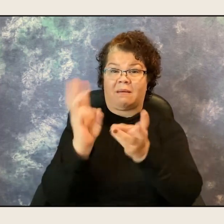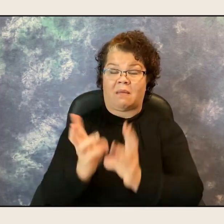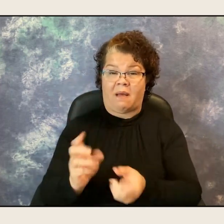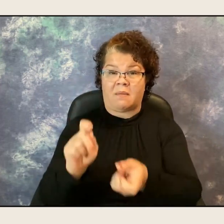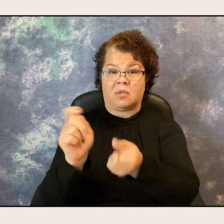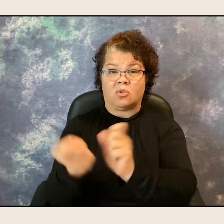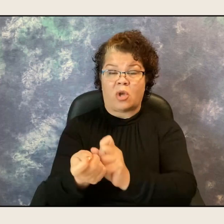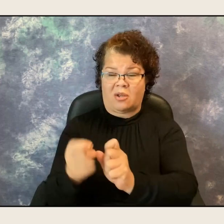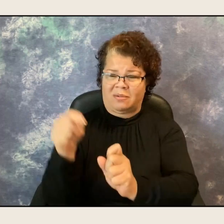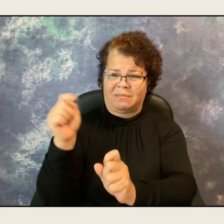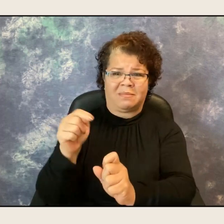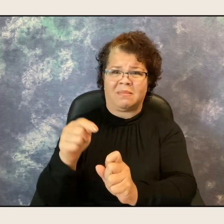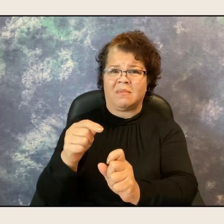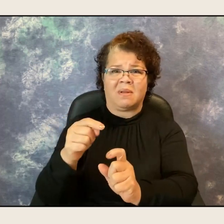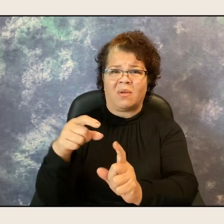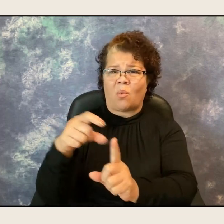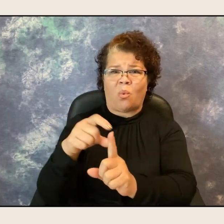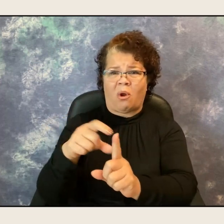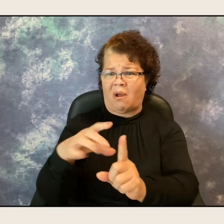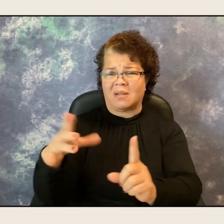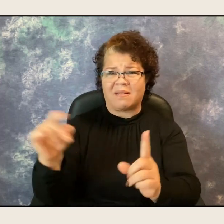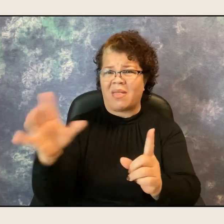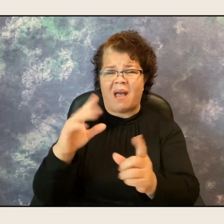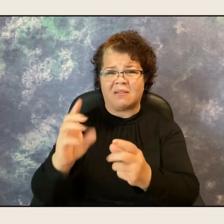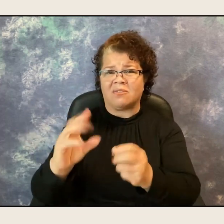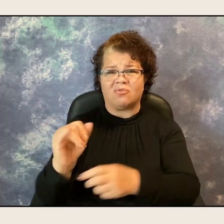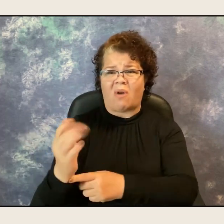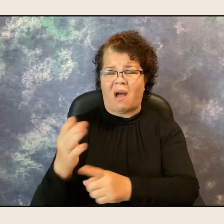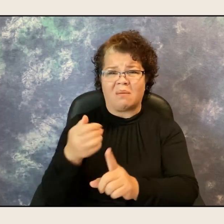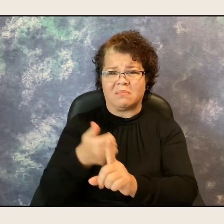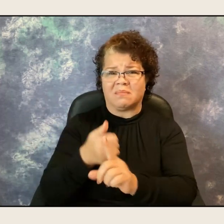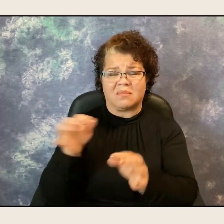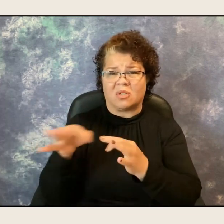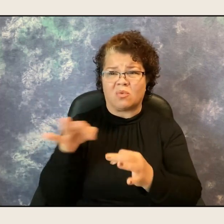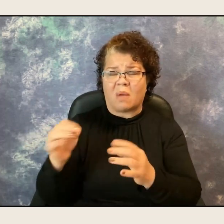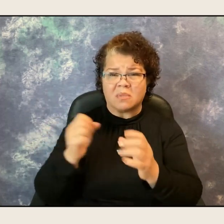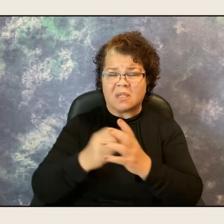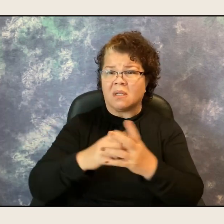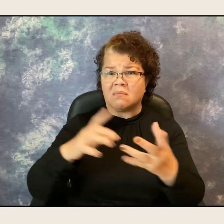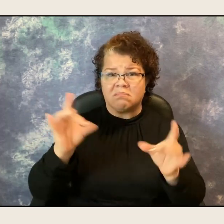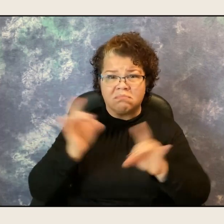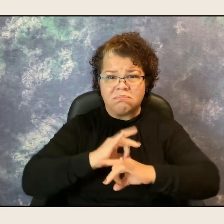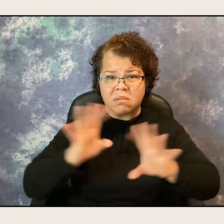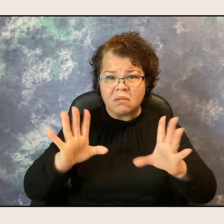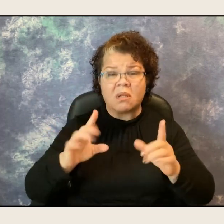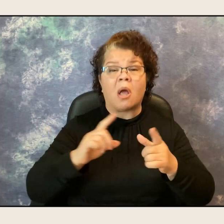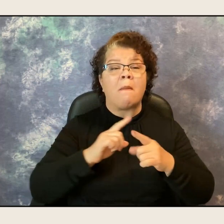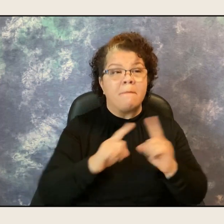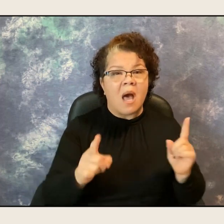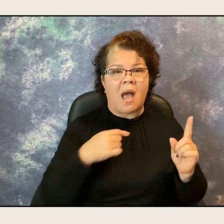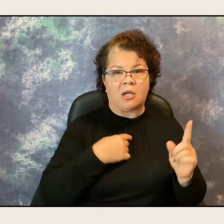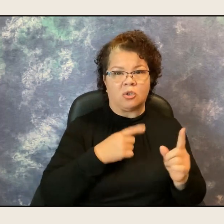It may be a job description to create climates. So even an idea or that message,